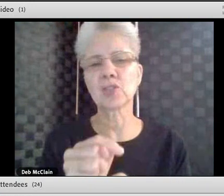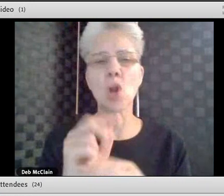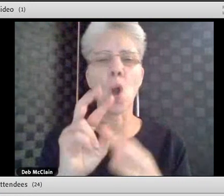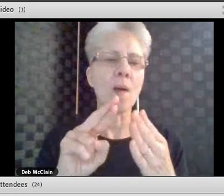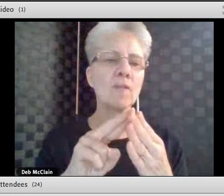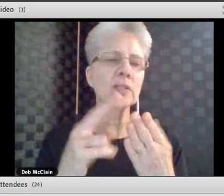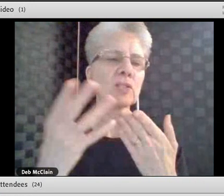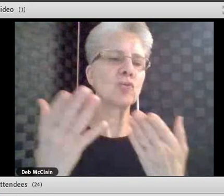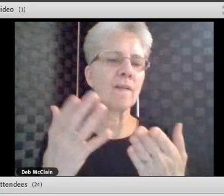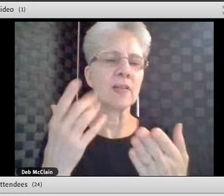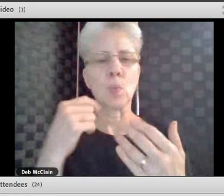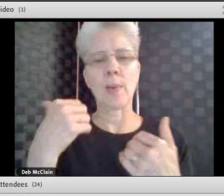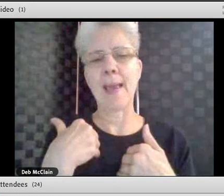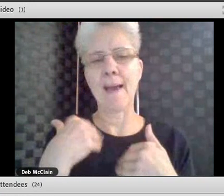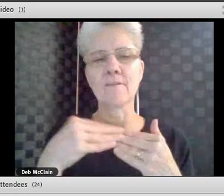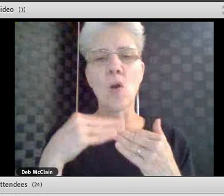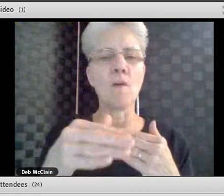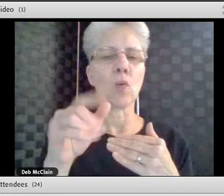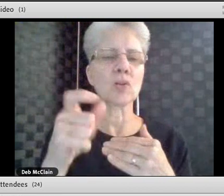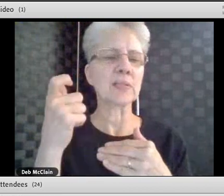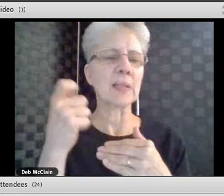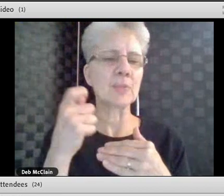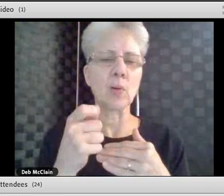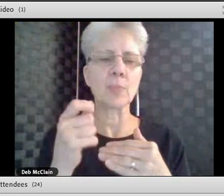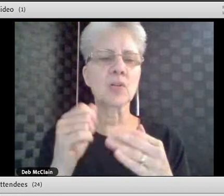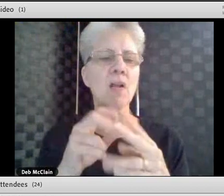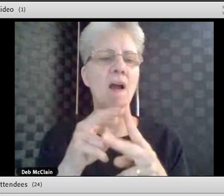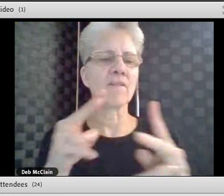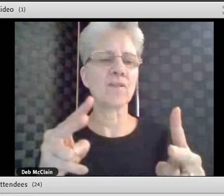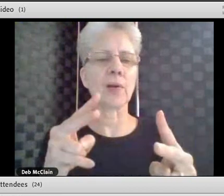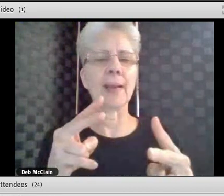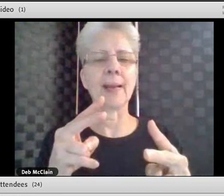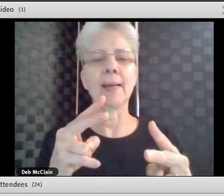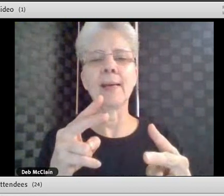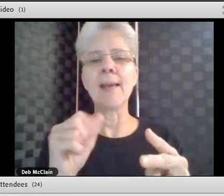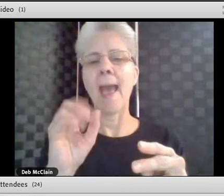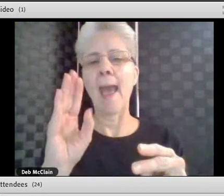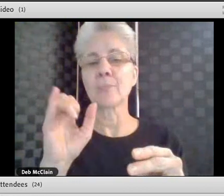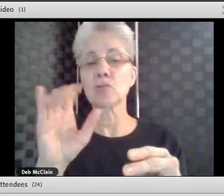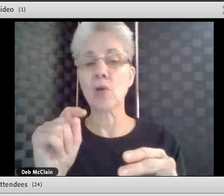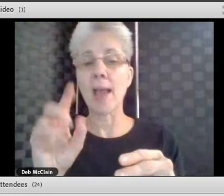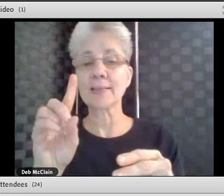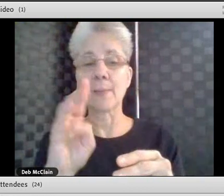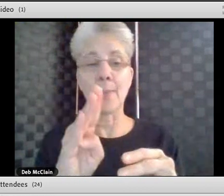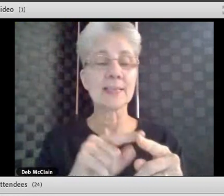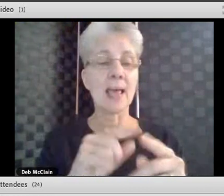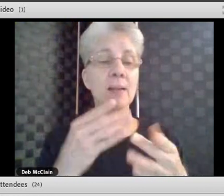Also, you know, traditional reference service. We have over 100 subscriptions and free abstract databases,